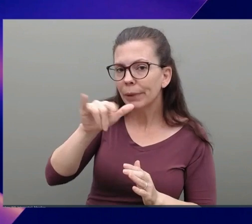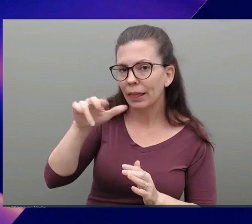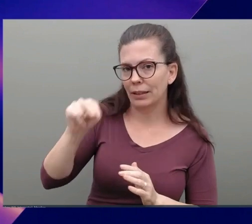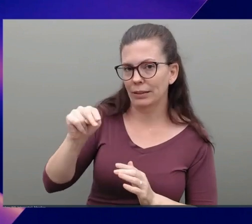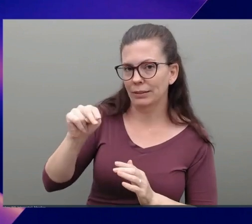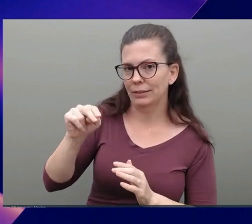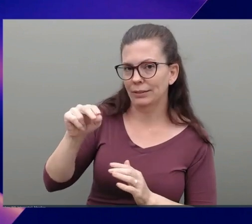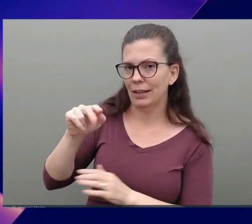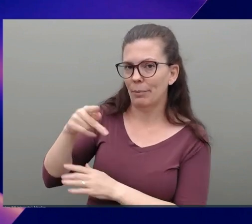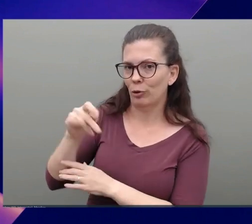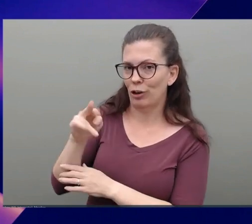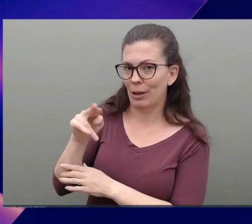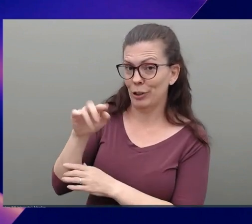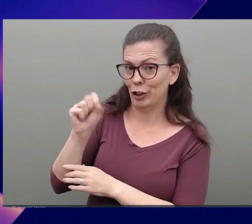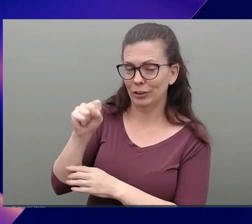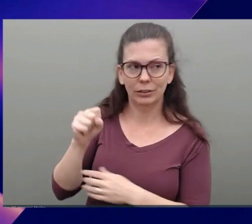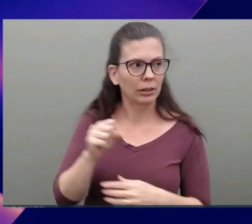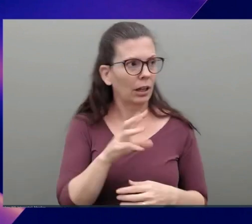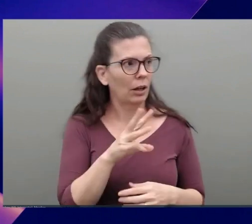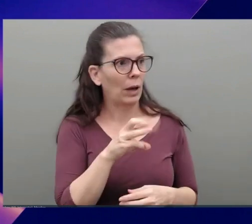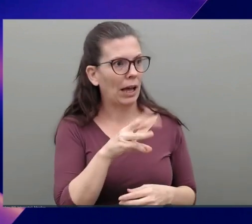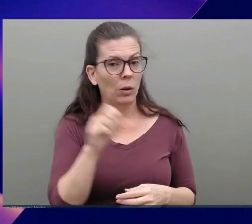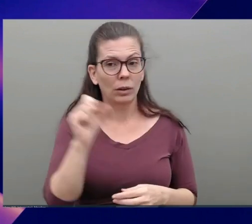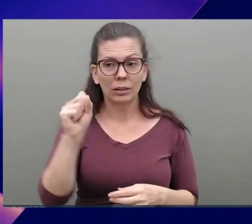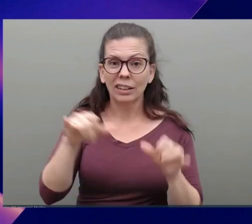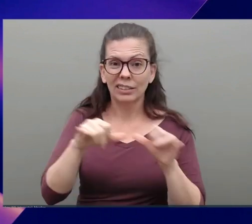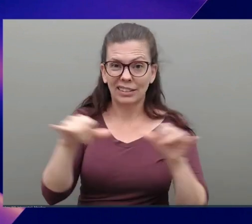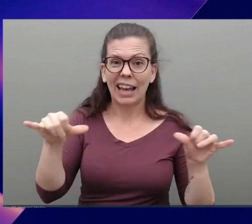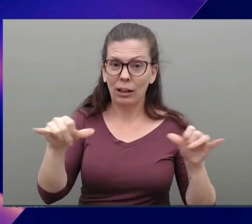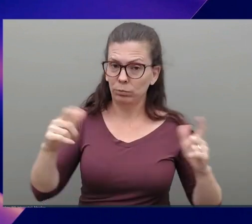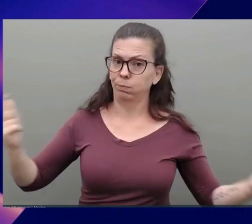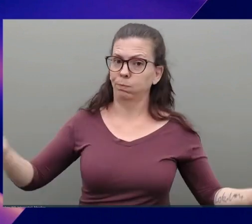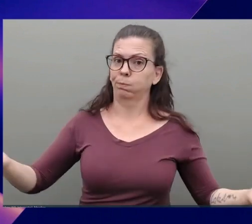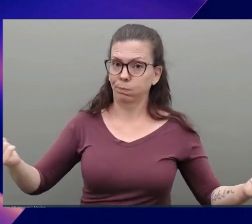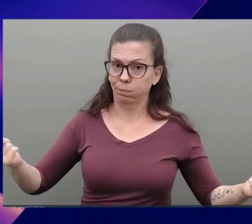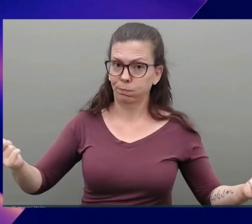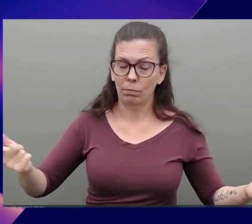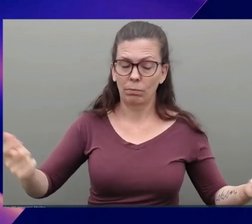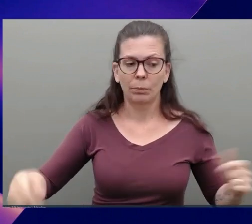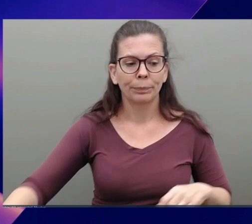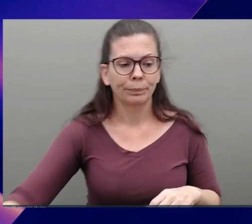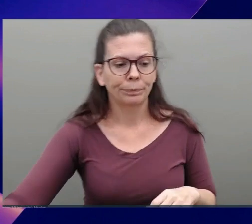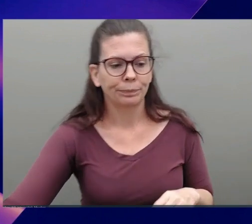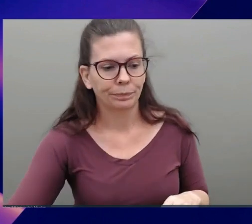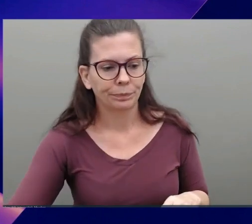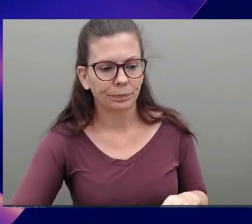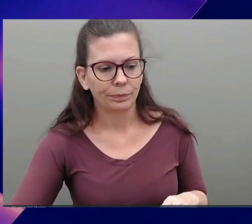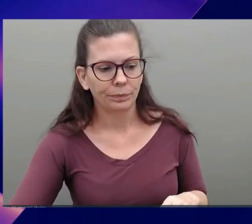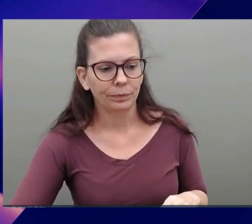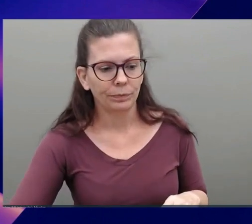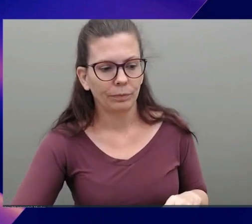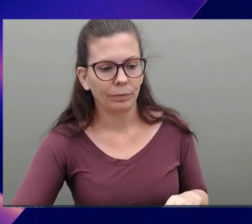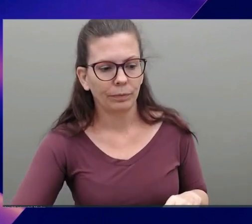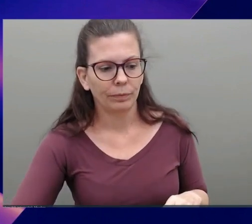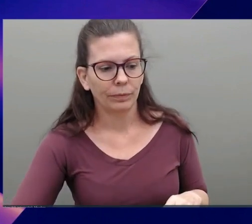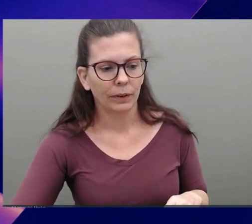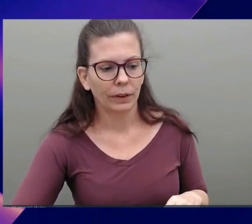So you can look at the scale about which we are talking. And we have- [Dani] 20 million to 20 billion, yeah. Yes.